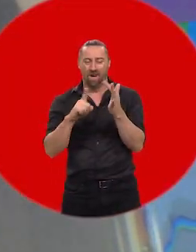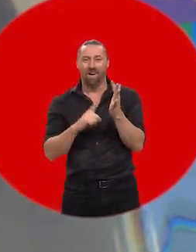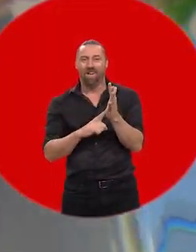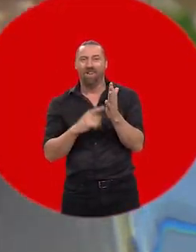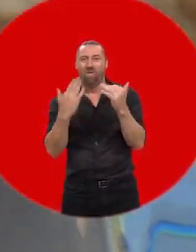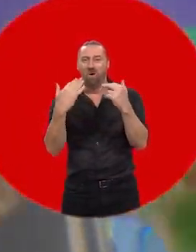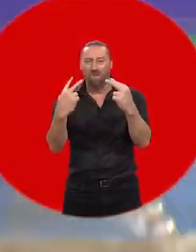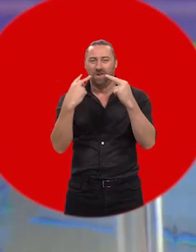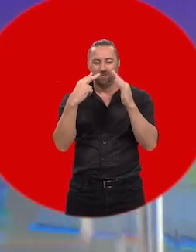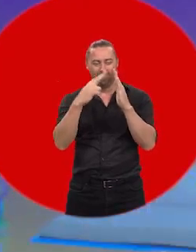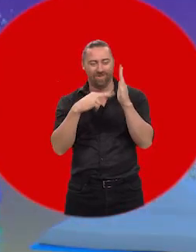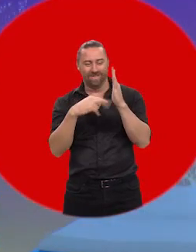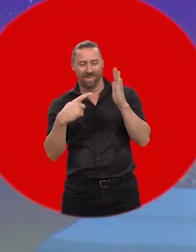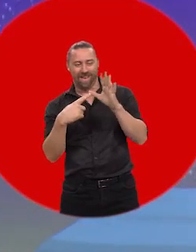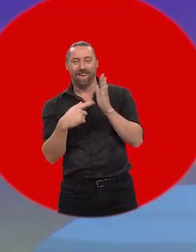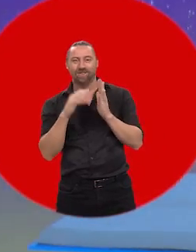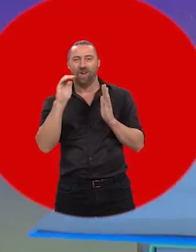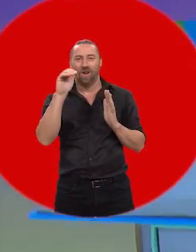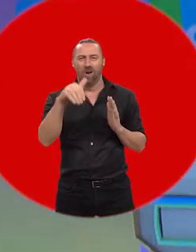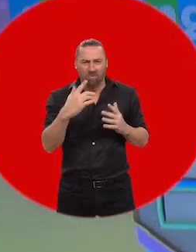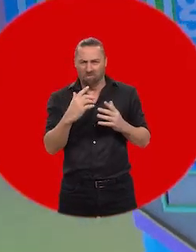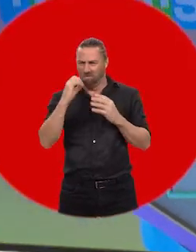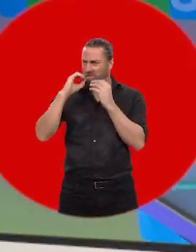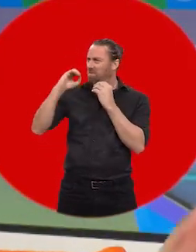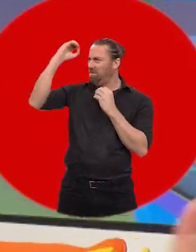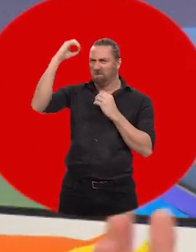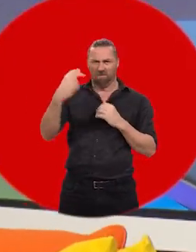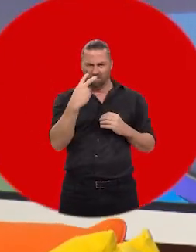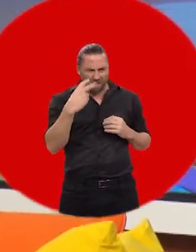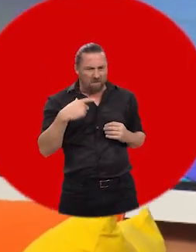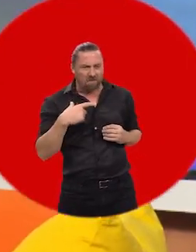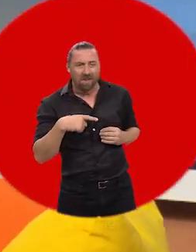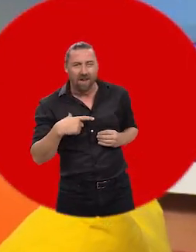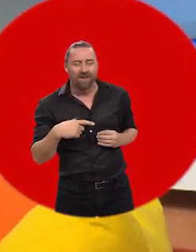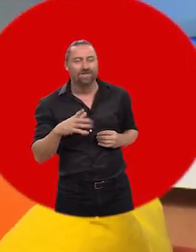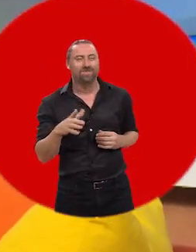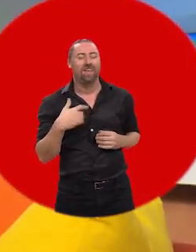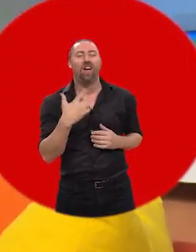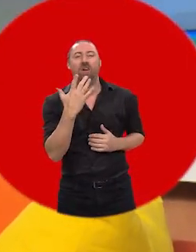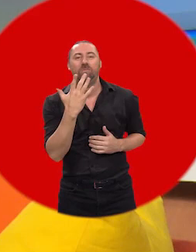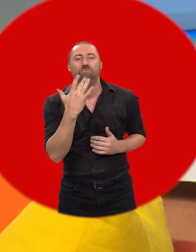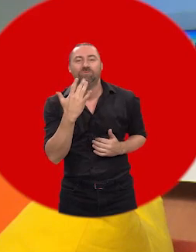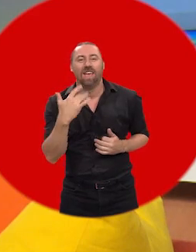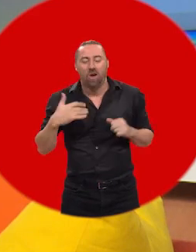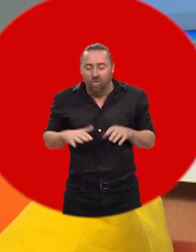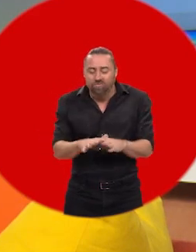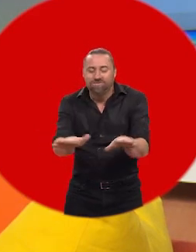and welcome to "reading@home." Well, I should explain. I've been pretending to have an underwater swim.